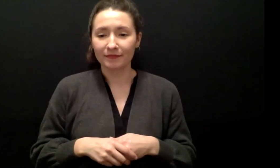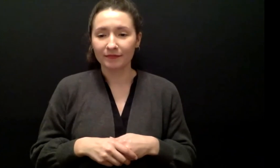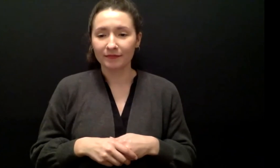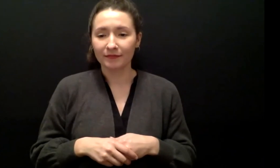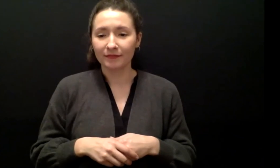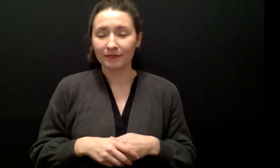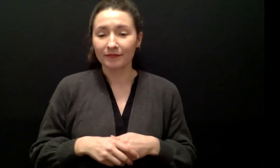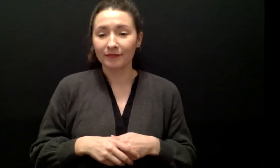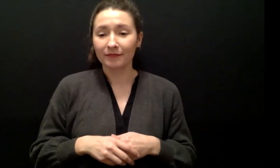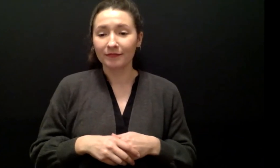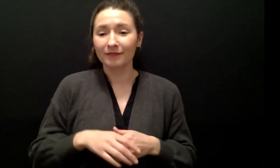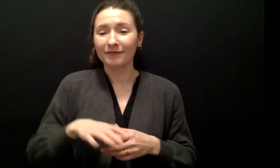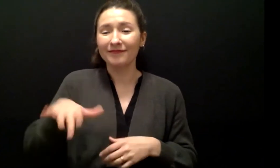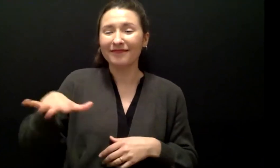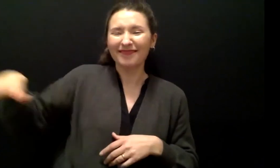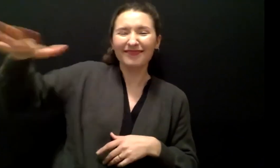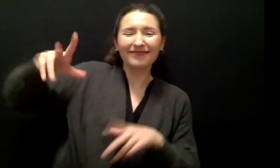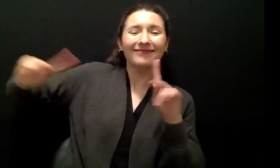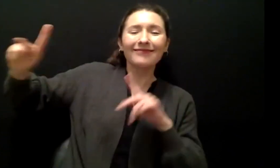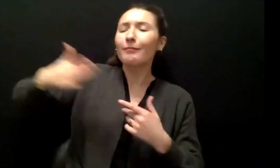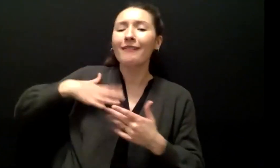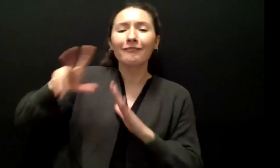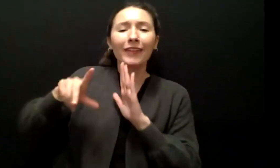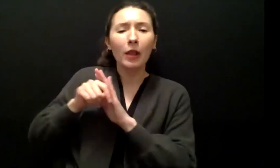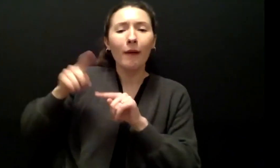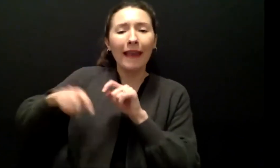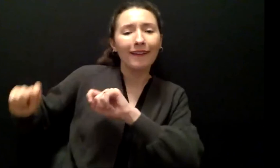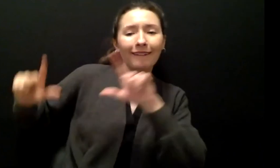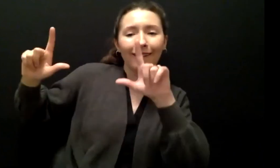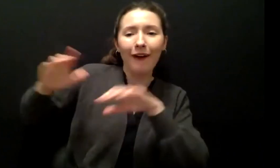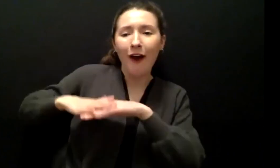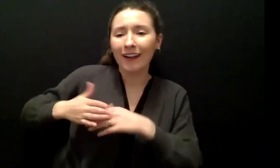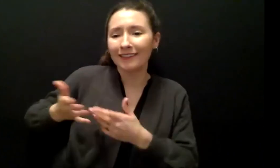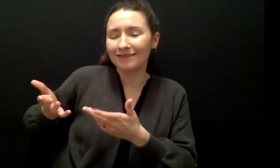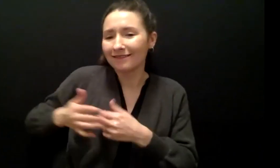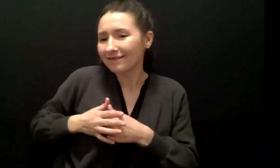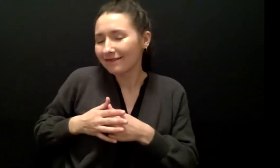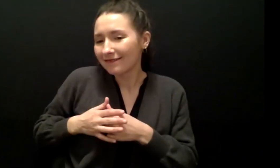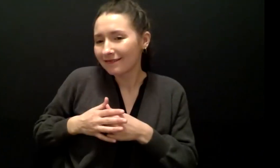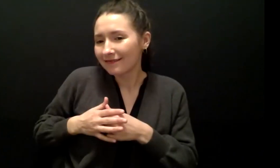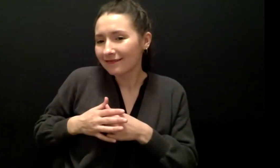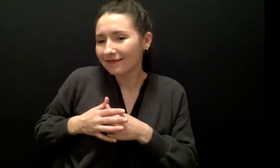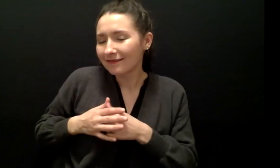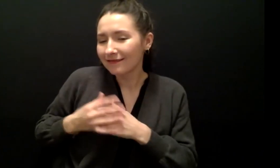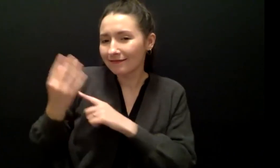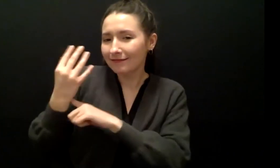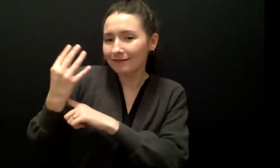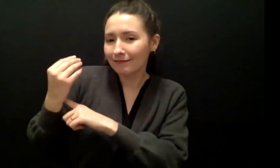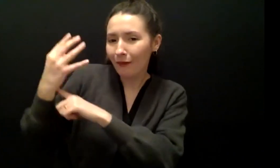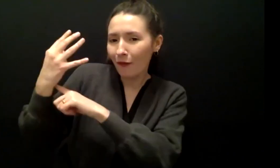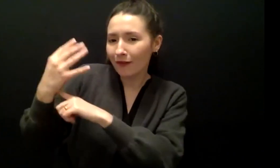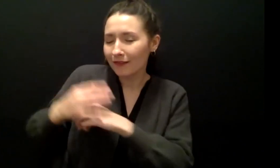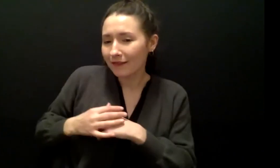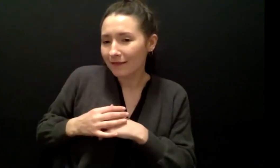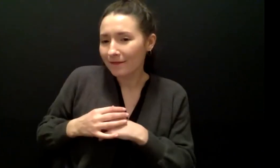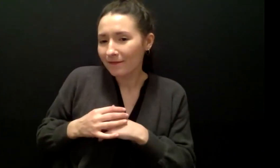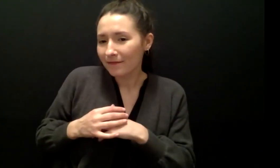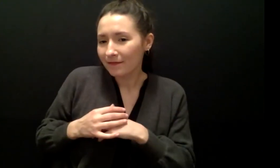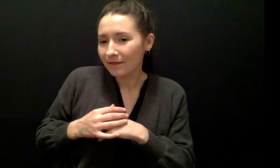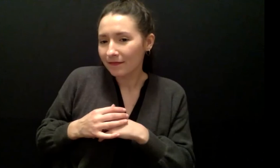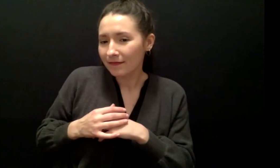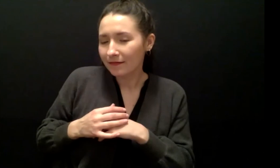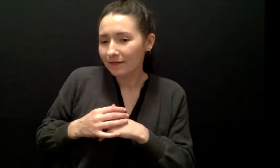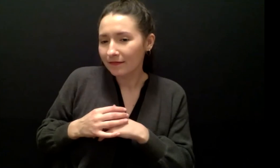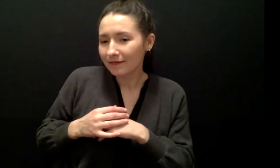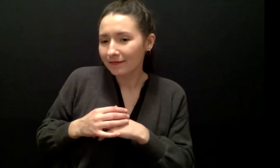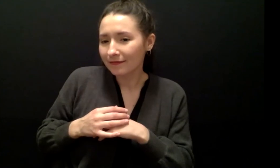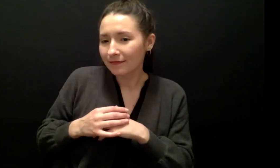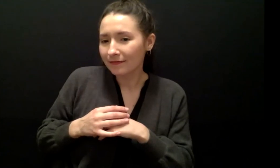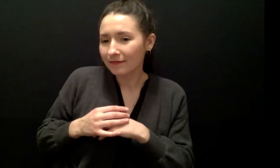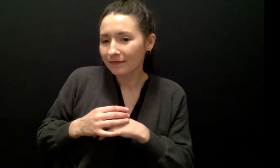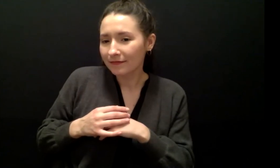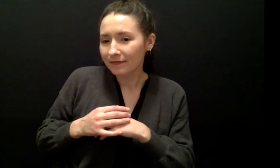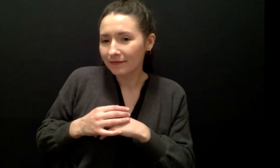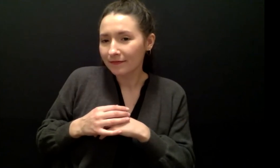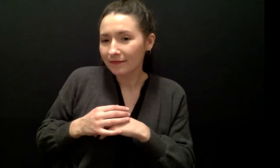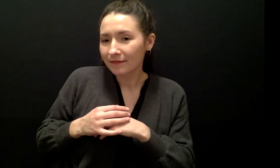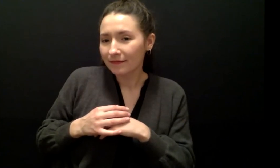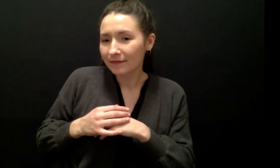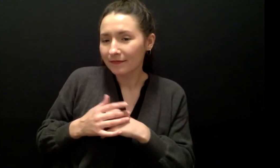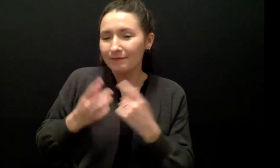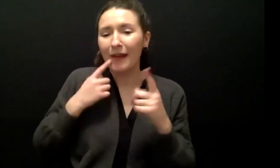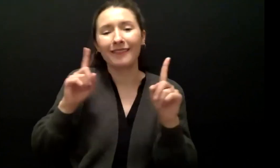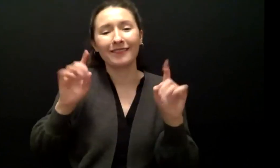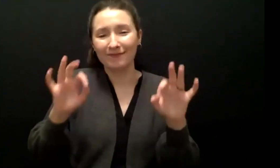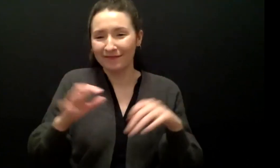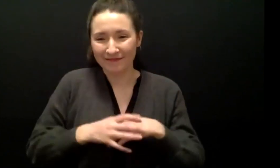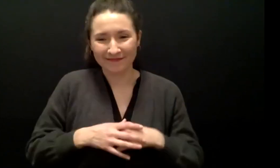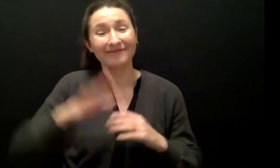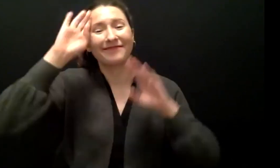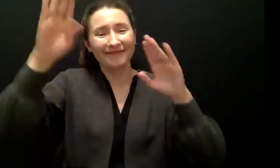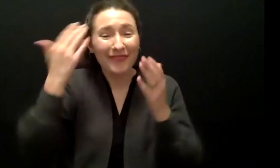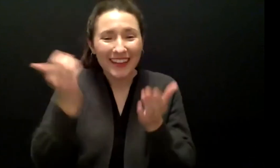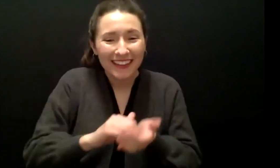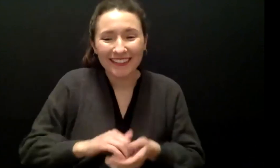woman, more than the descendant of Africa, more than father's daughter, more than Black,